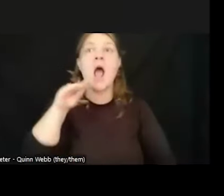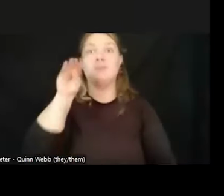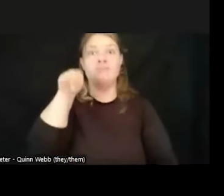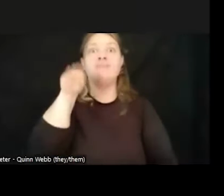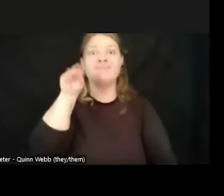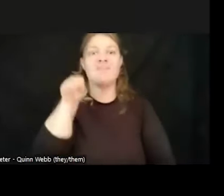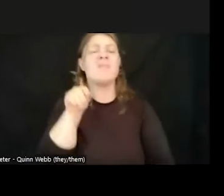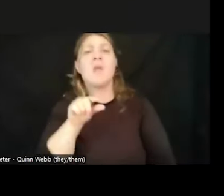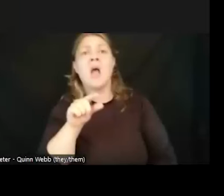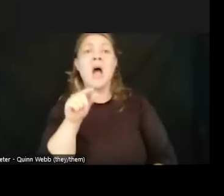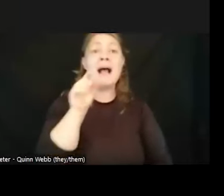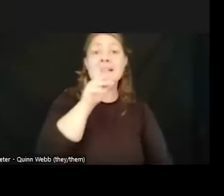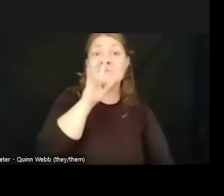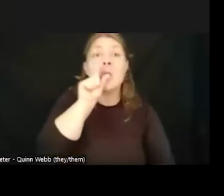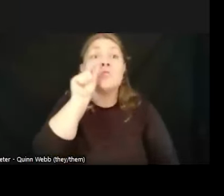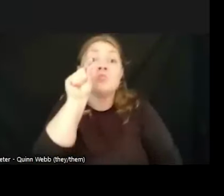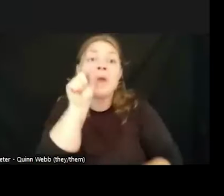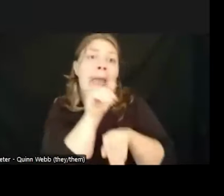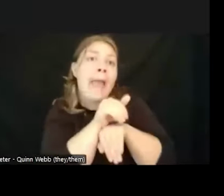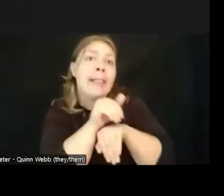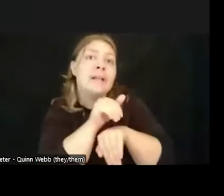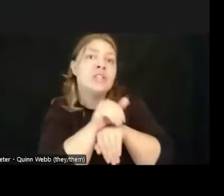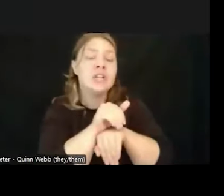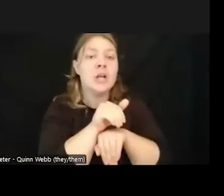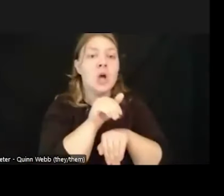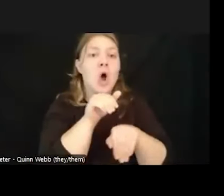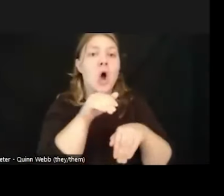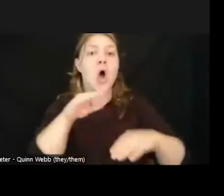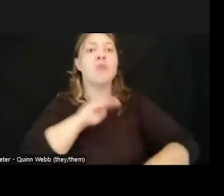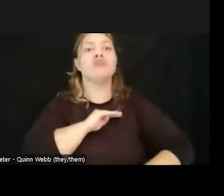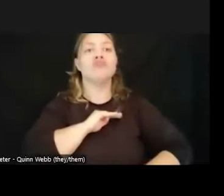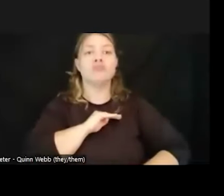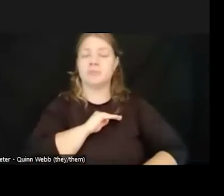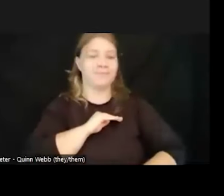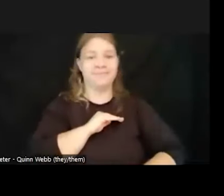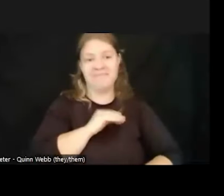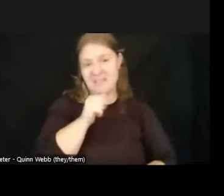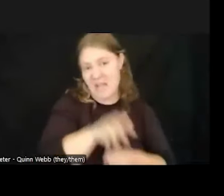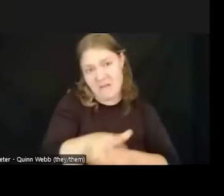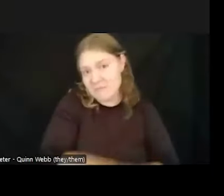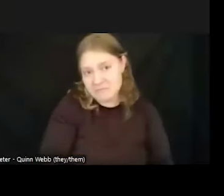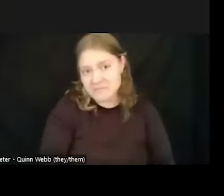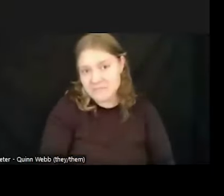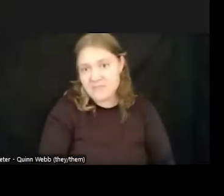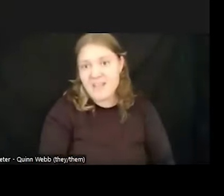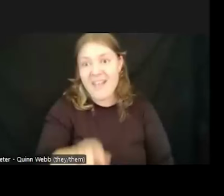a little inly that's not enough that is not enough and that's leading to worse Health outcomes